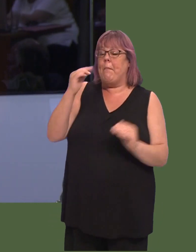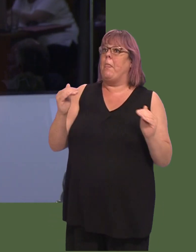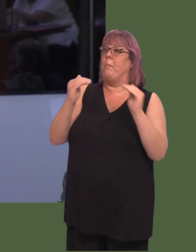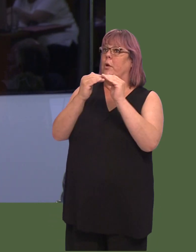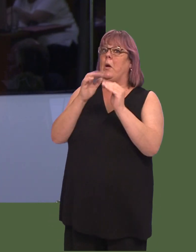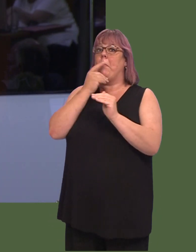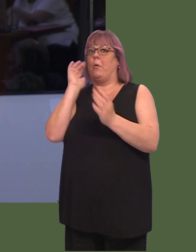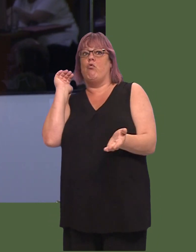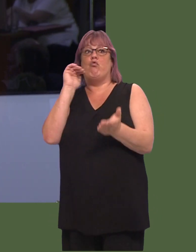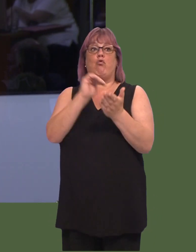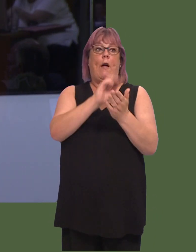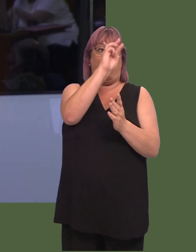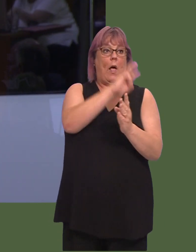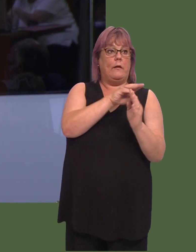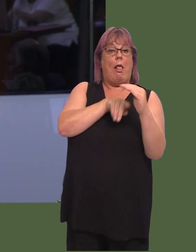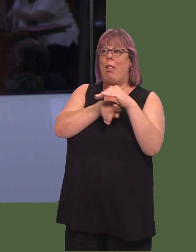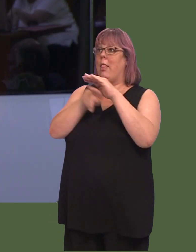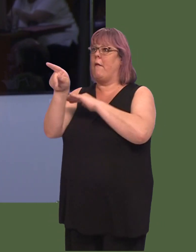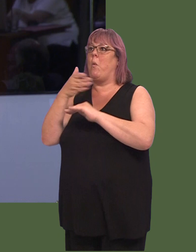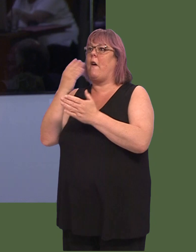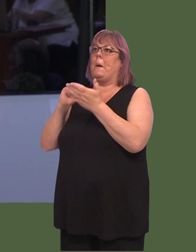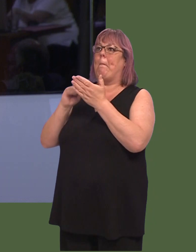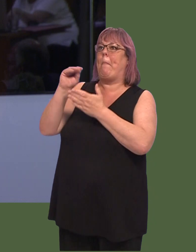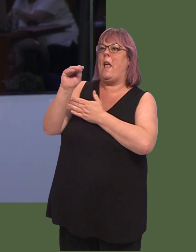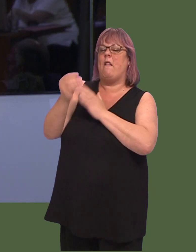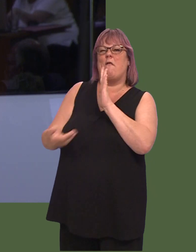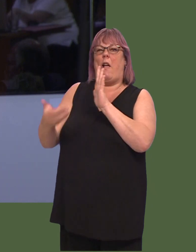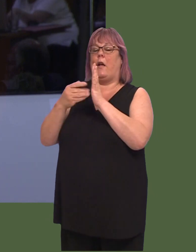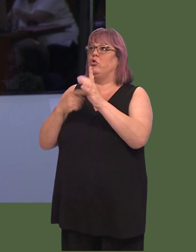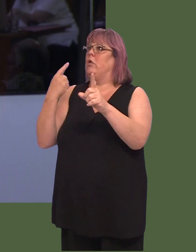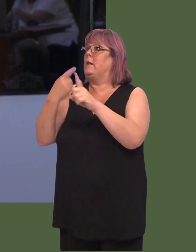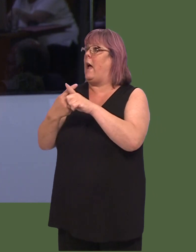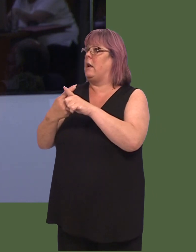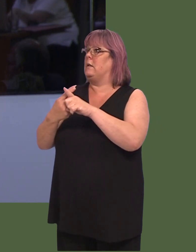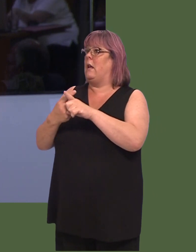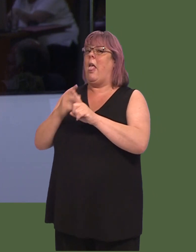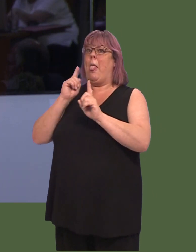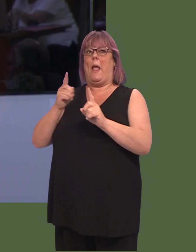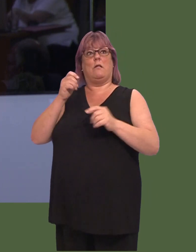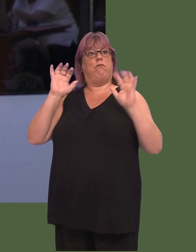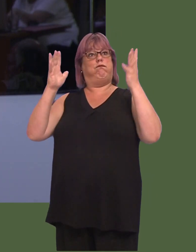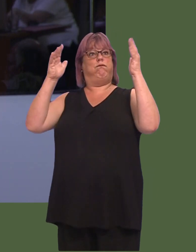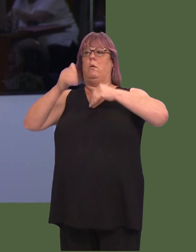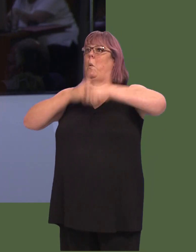a fact that people are now going to be able to enter Wales and leave Wales without paying what many in this Chamber have called a tax over so many years?